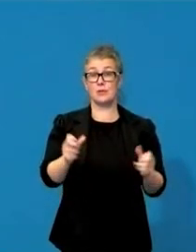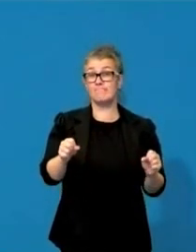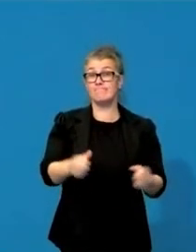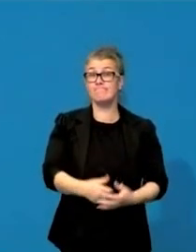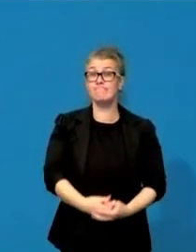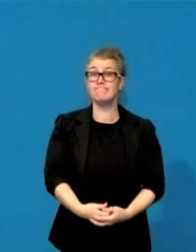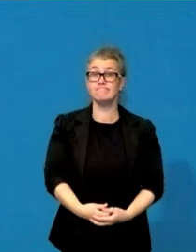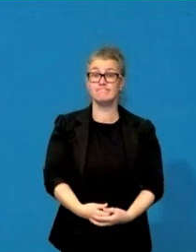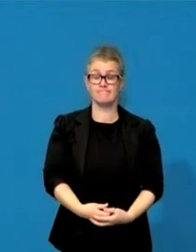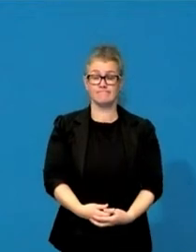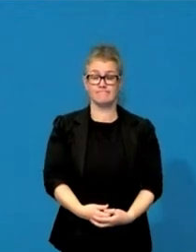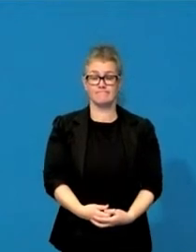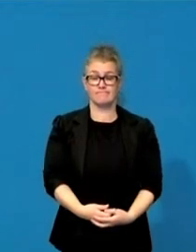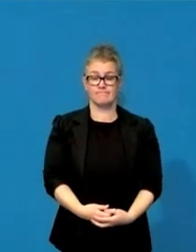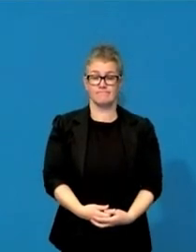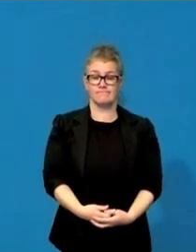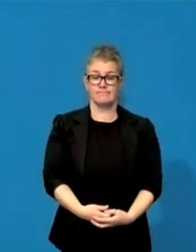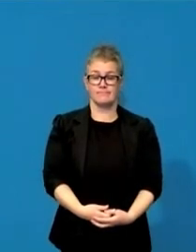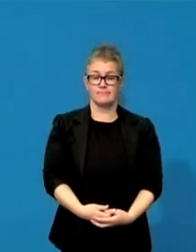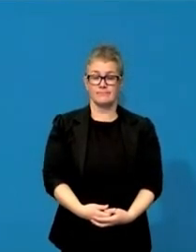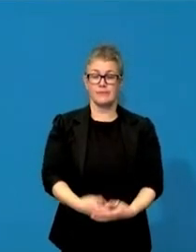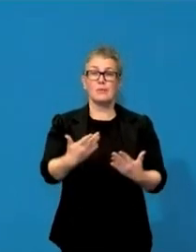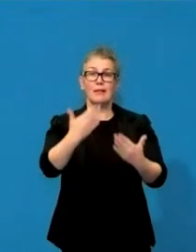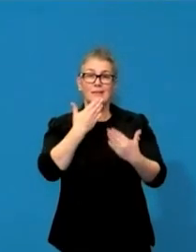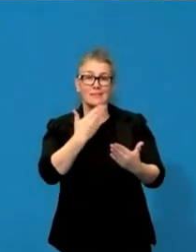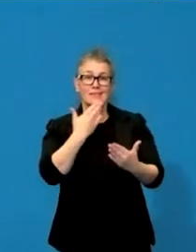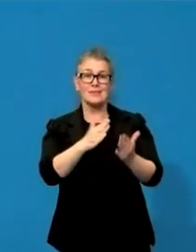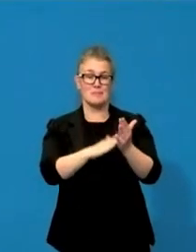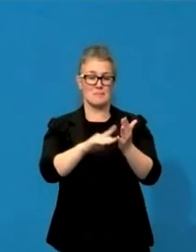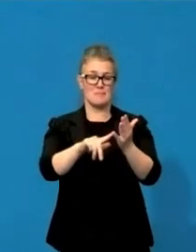Thank you, Mudge.